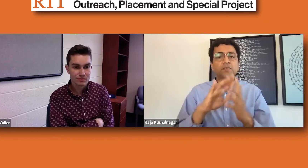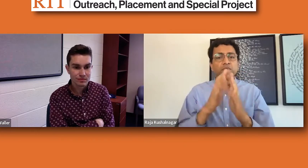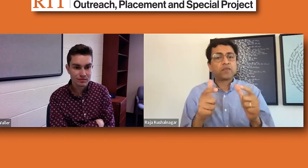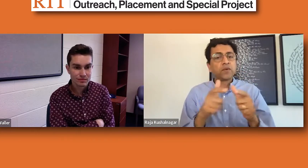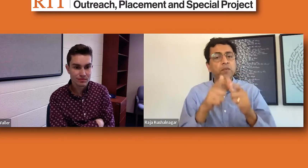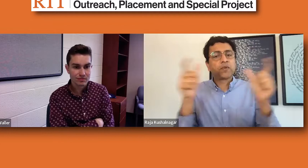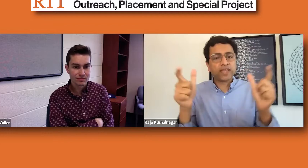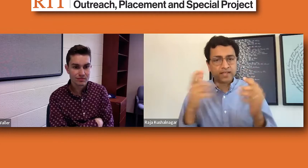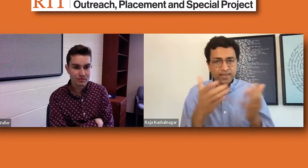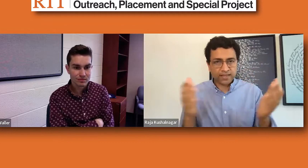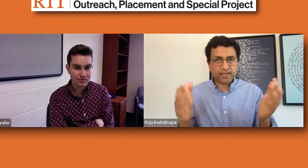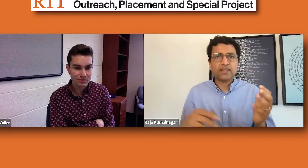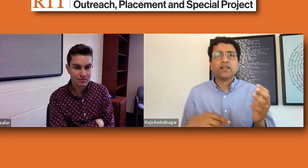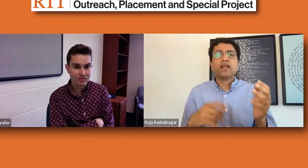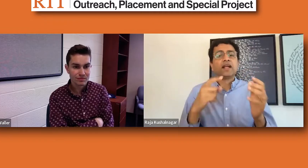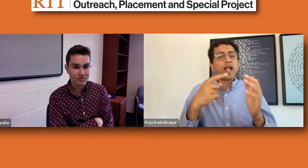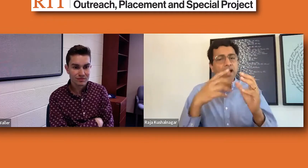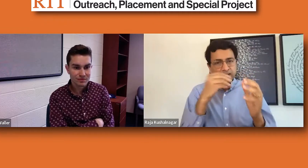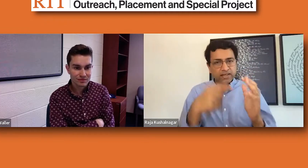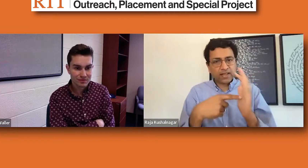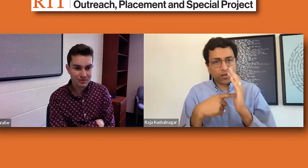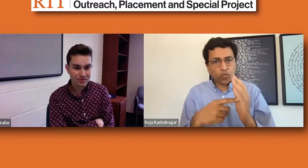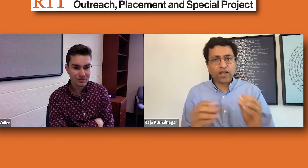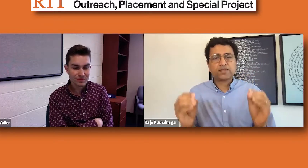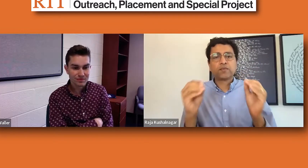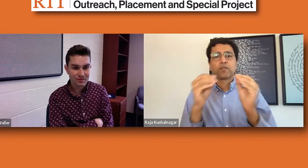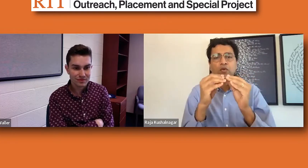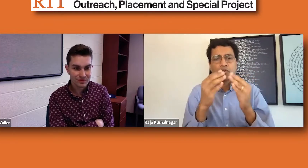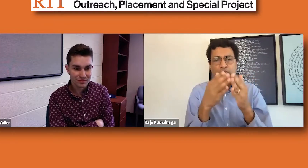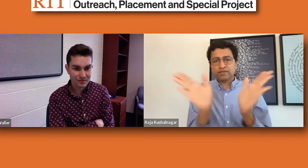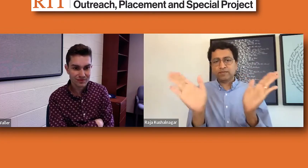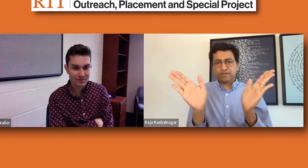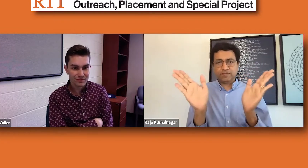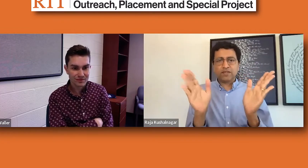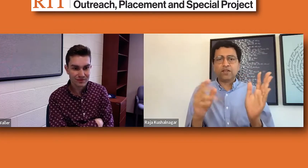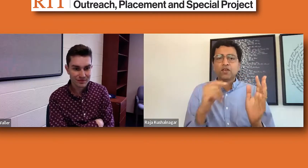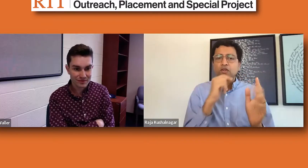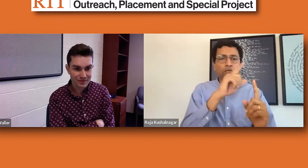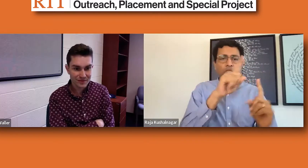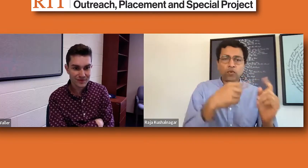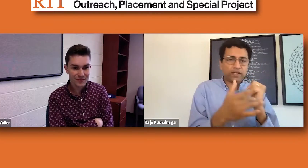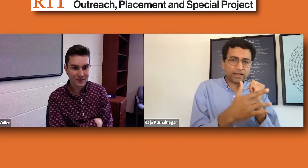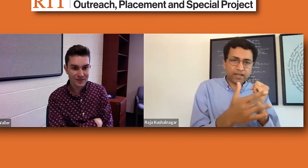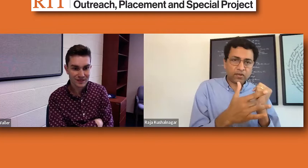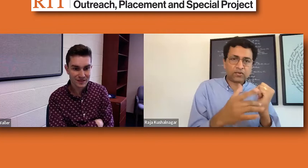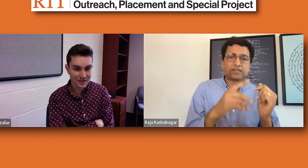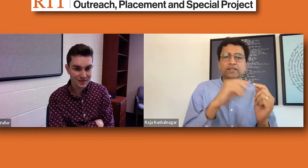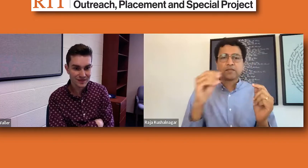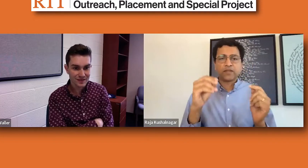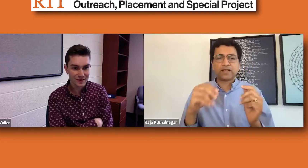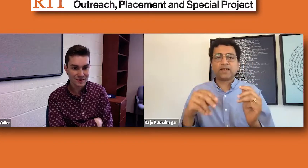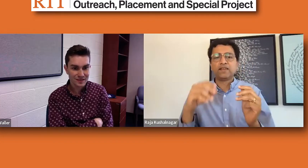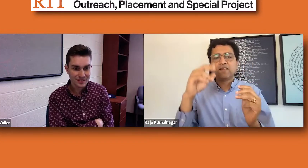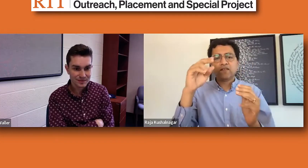very popular, right? It's not just related to one technology, but philosophical